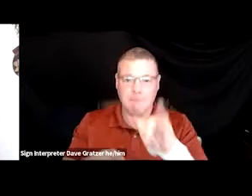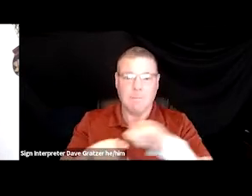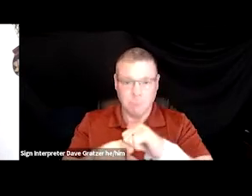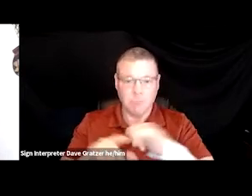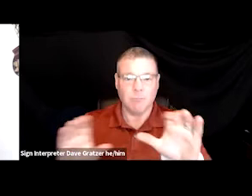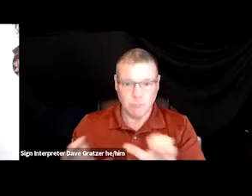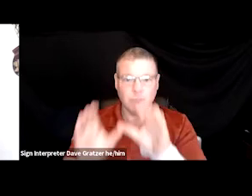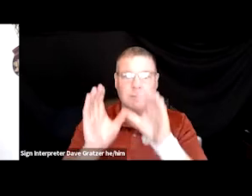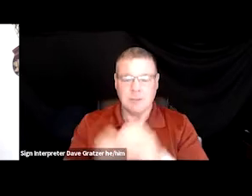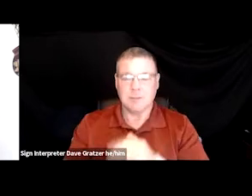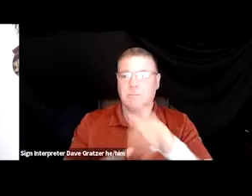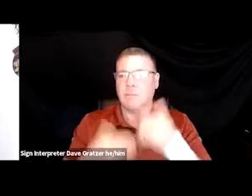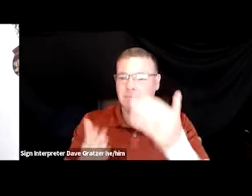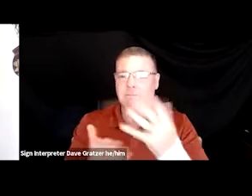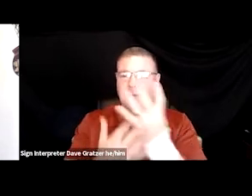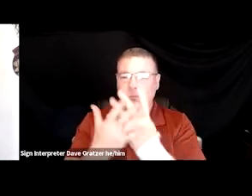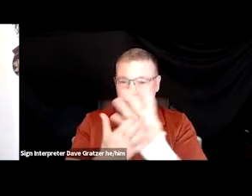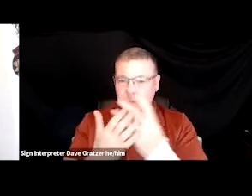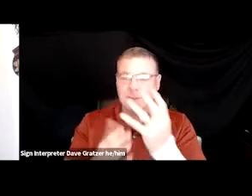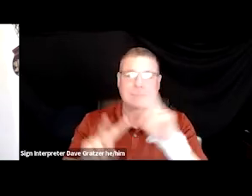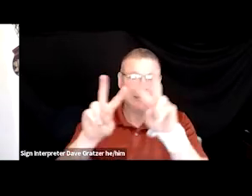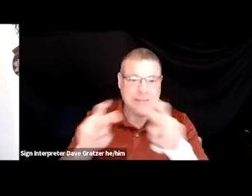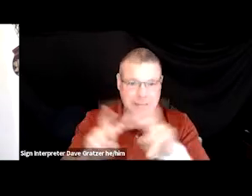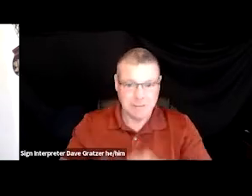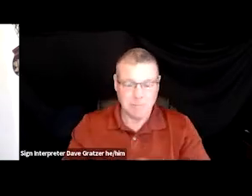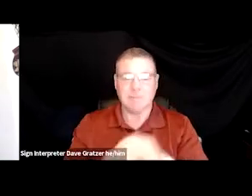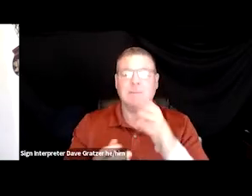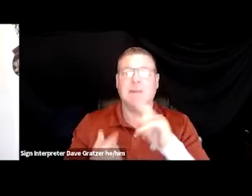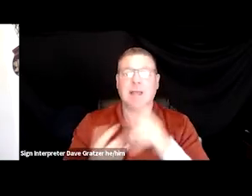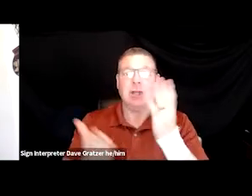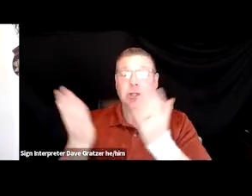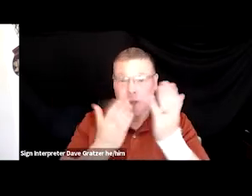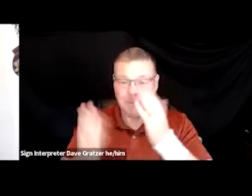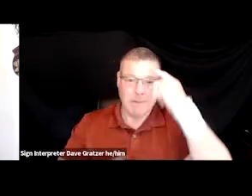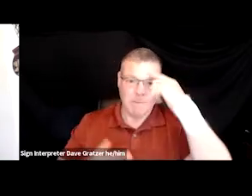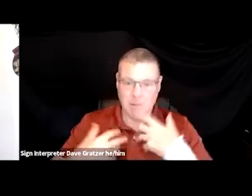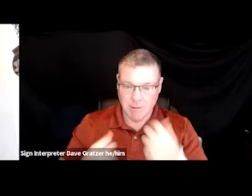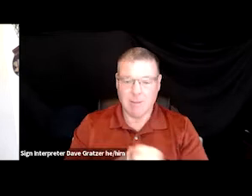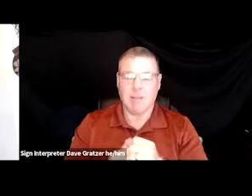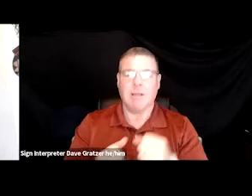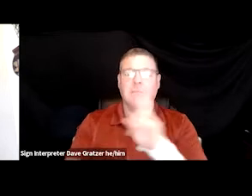providing crisis screening and assessment, crisis intervention services, mental health, and substance use referrals.